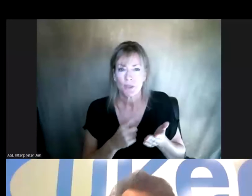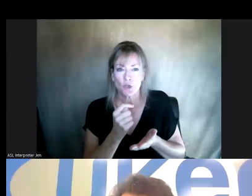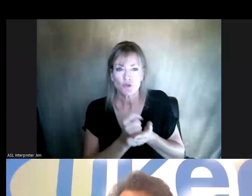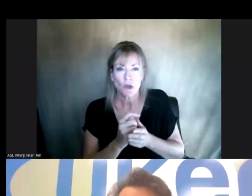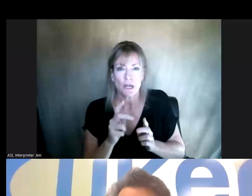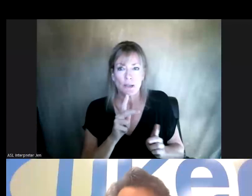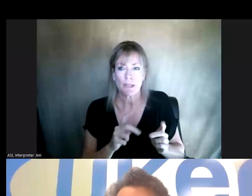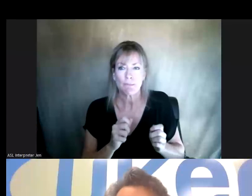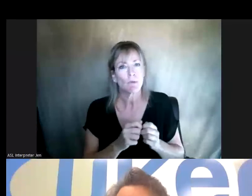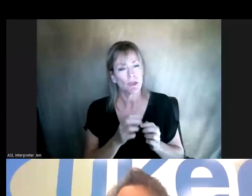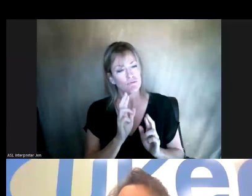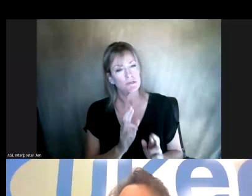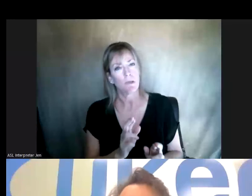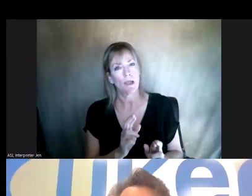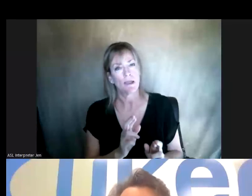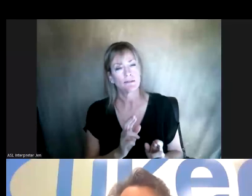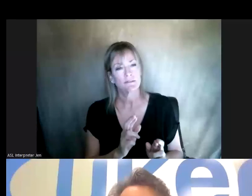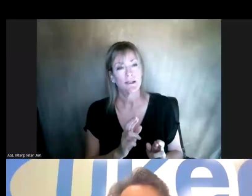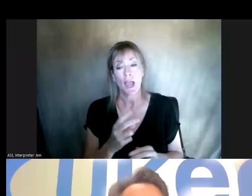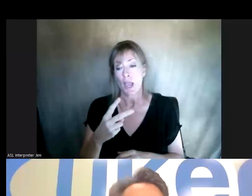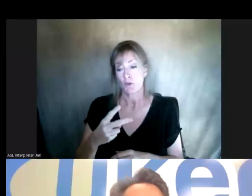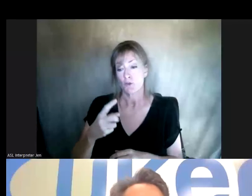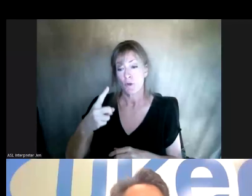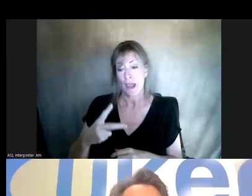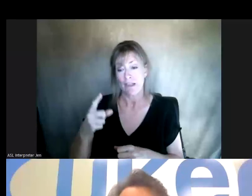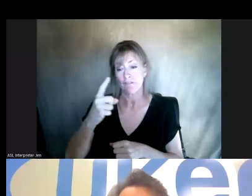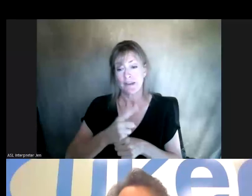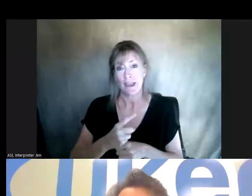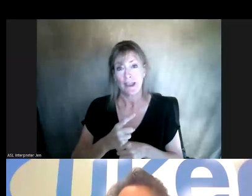DIGNITY AND RESPECT AND TWO AND A HALF DAYS OF RESTRAINT